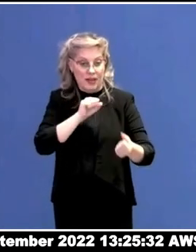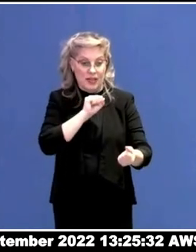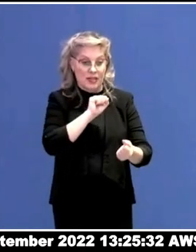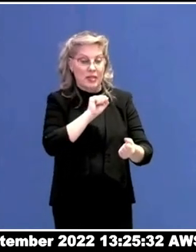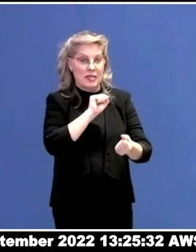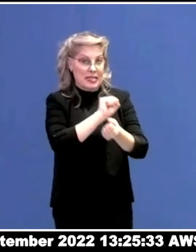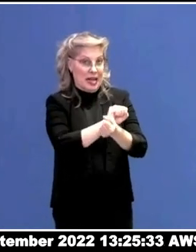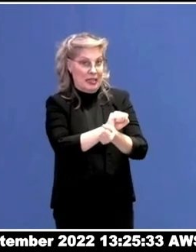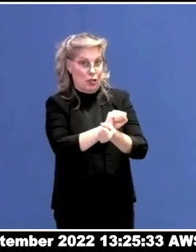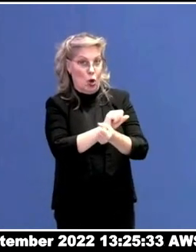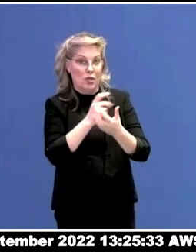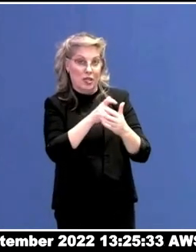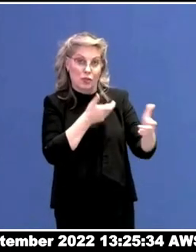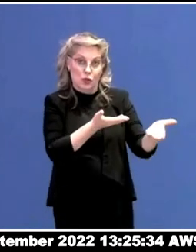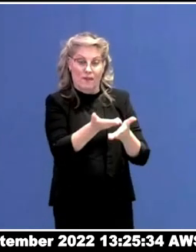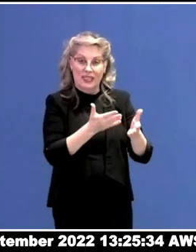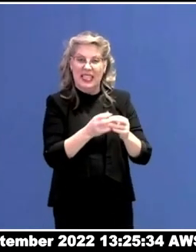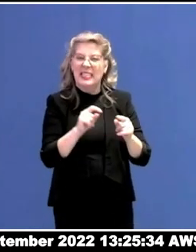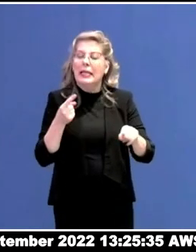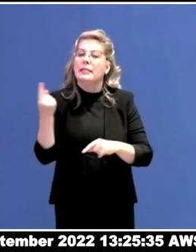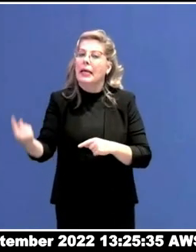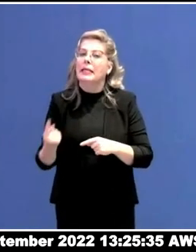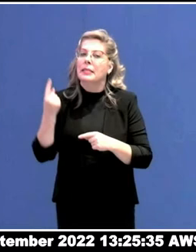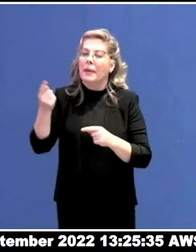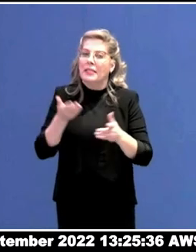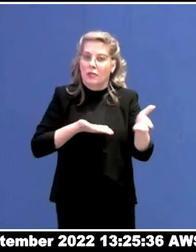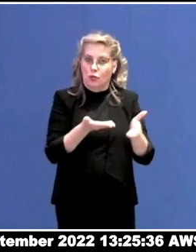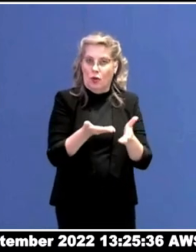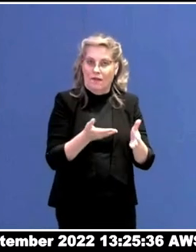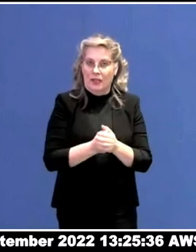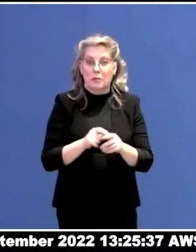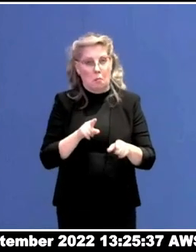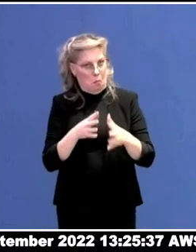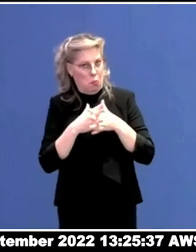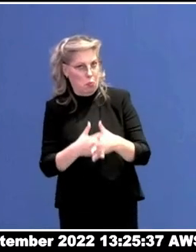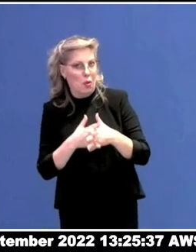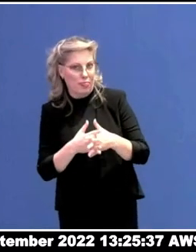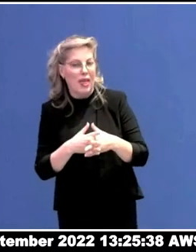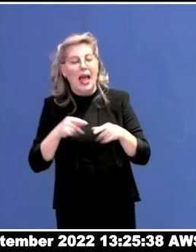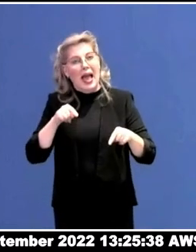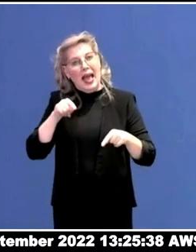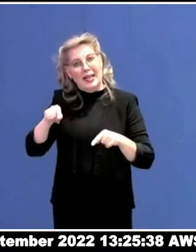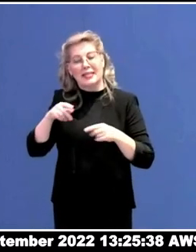independent, because it is reporting directly to Parliament, because it has, you